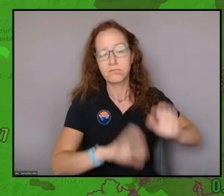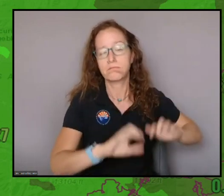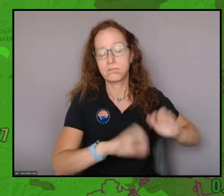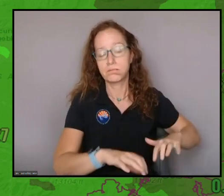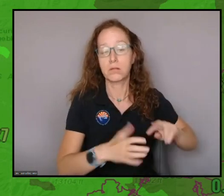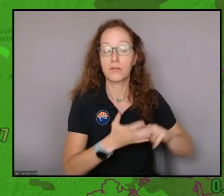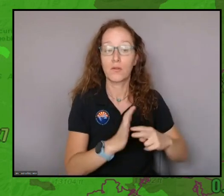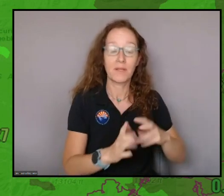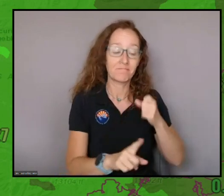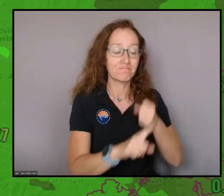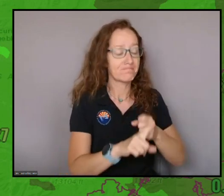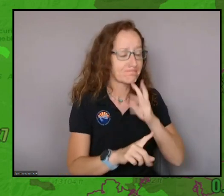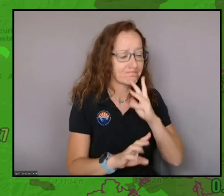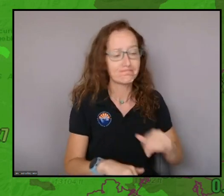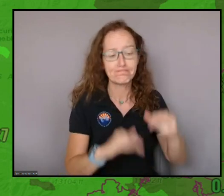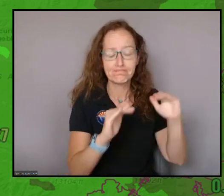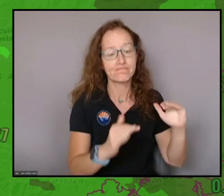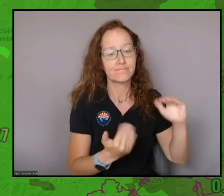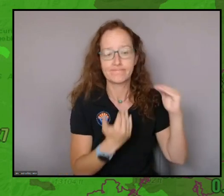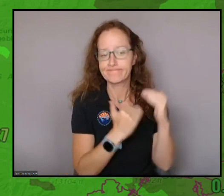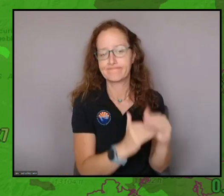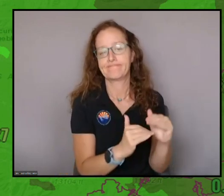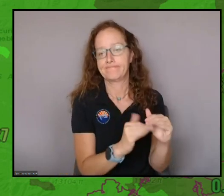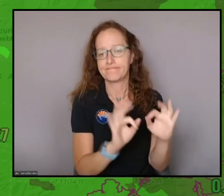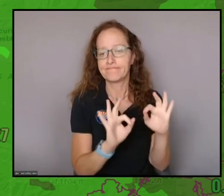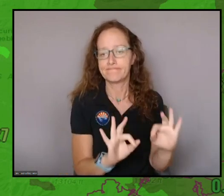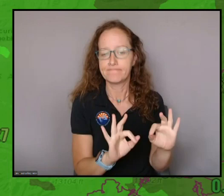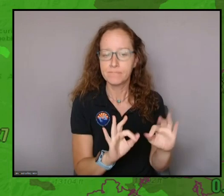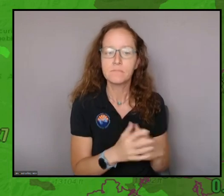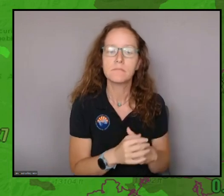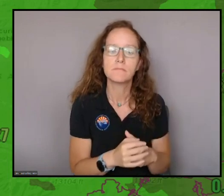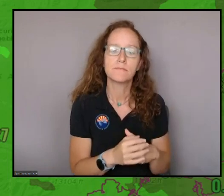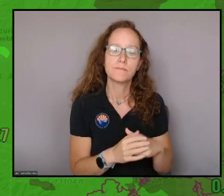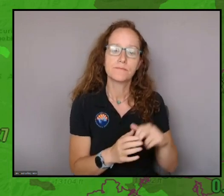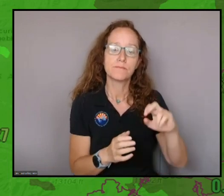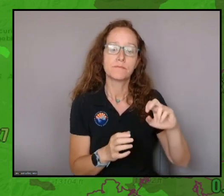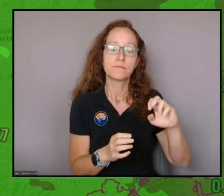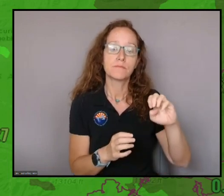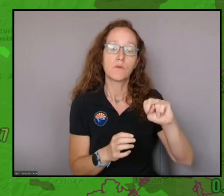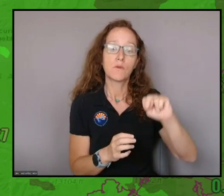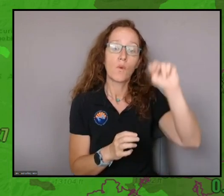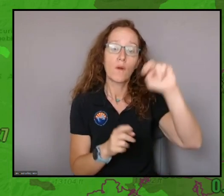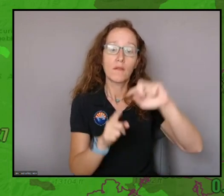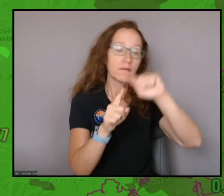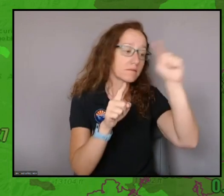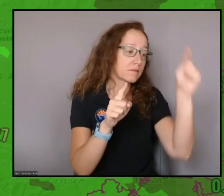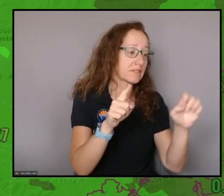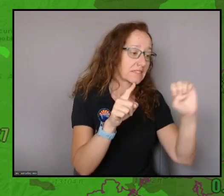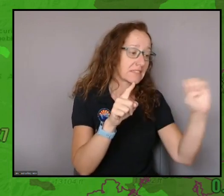sides and the north, anywhere from 3/4 of an inch to an inch. So we have definitely seen some very